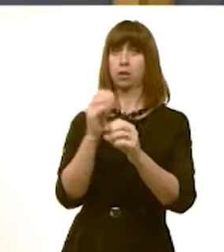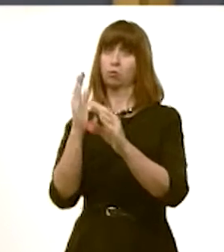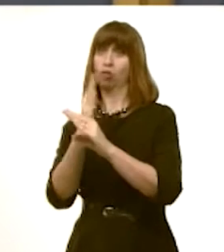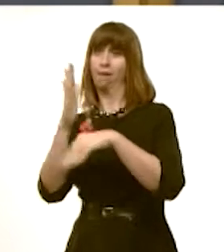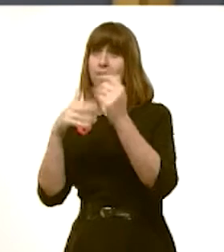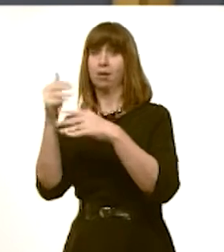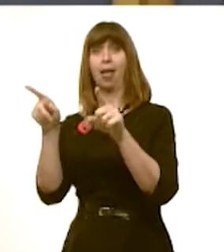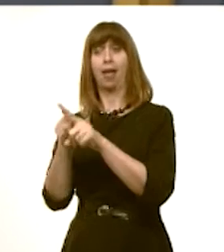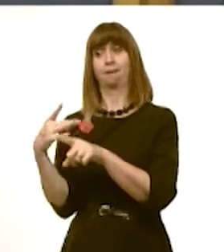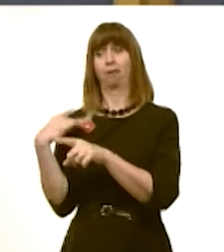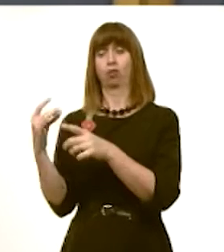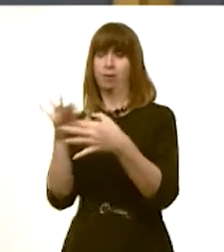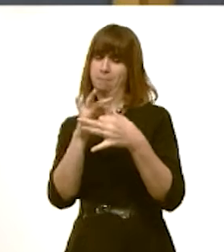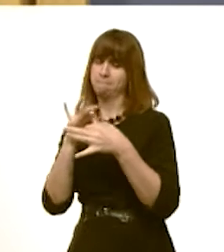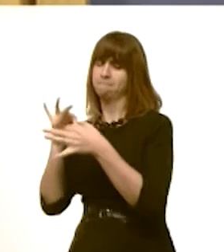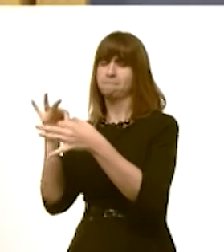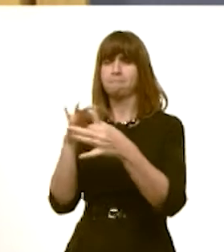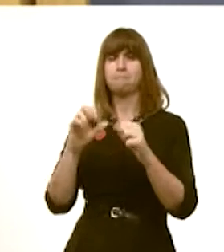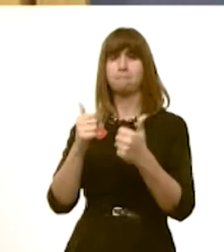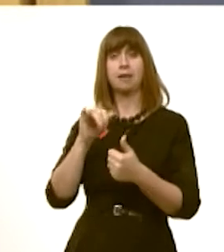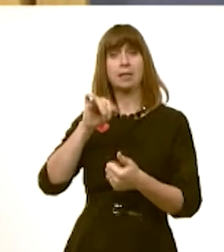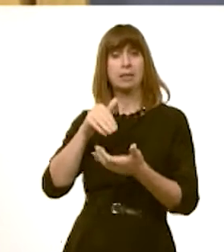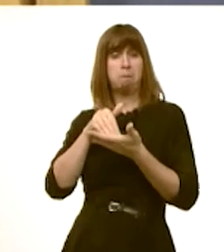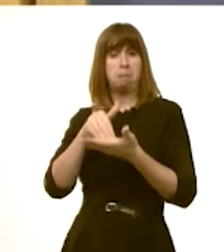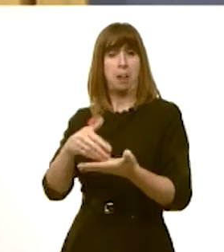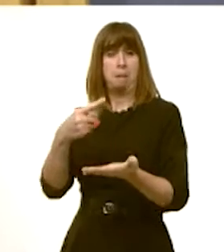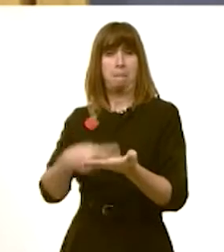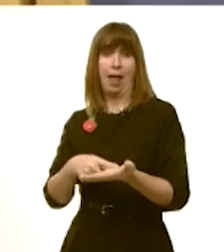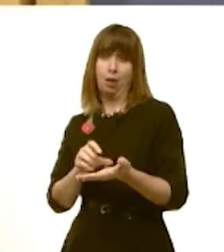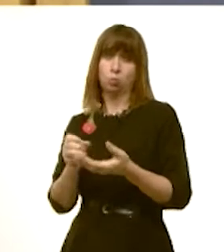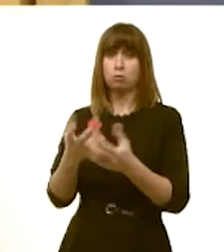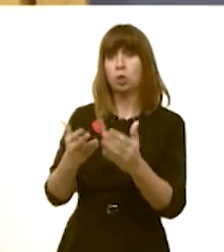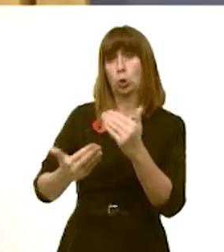sector, and itís delivering some £60 million of regeneration, with new accommodation, new